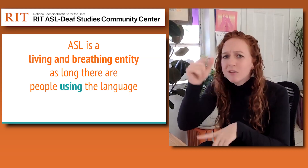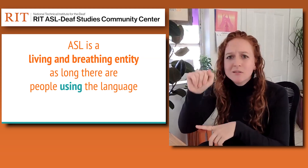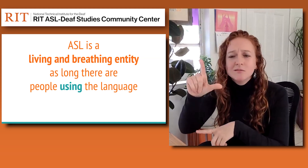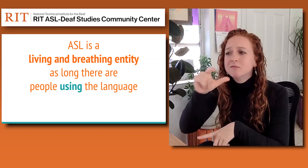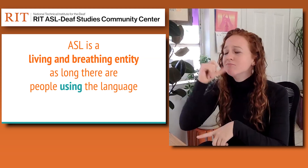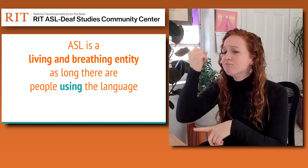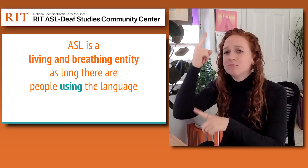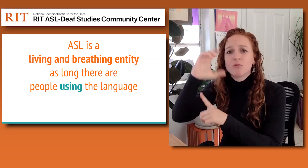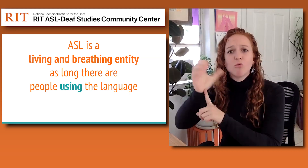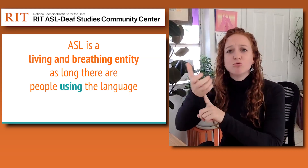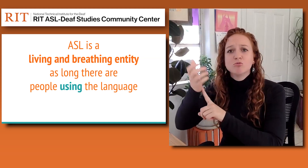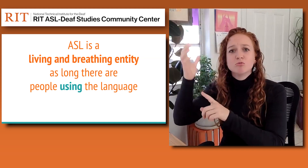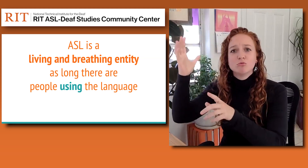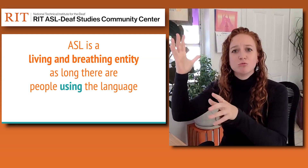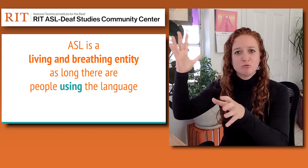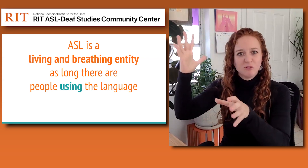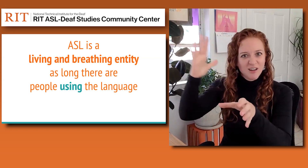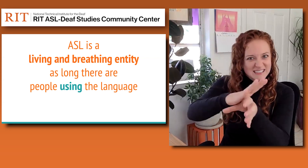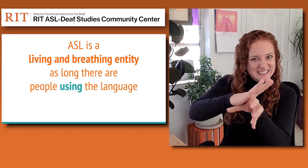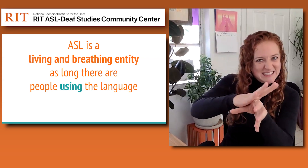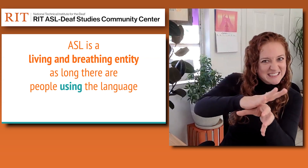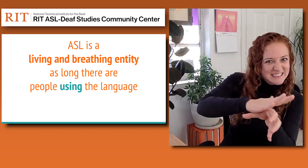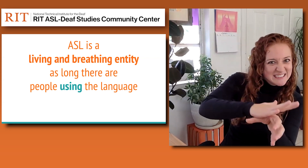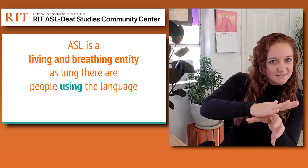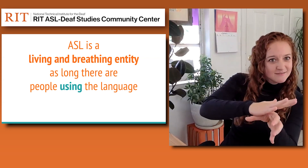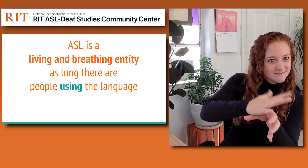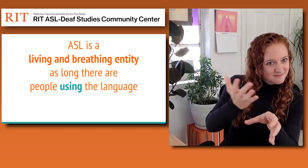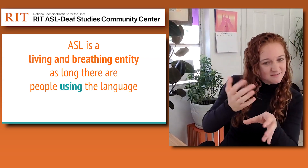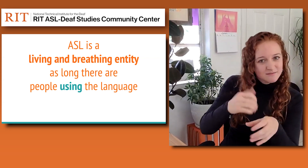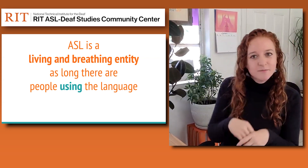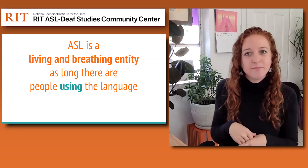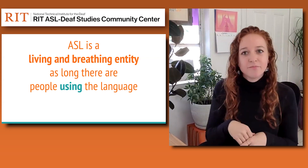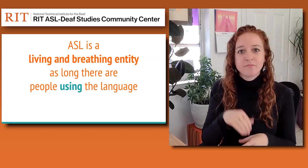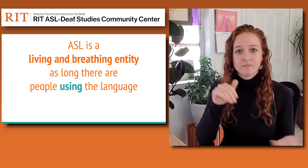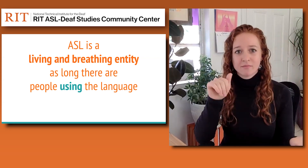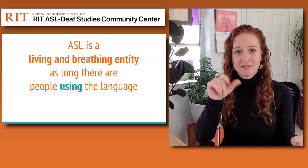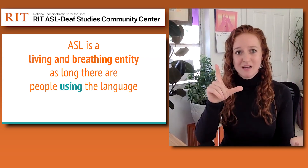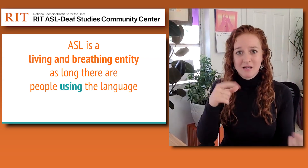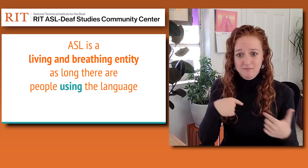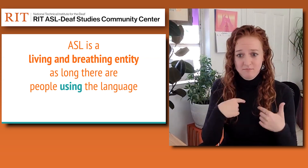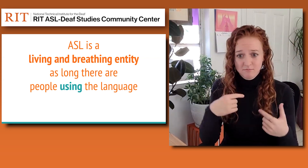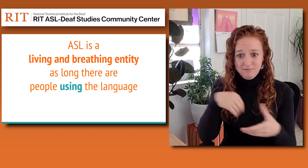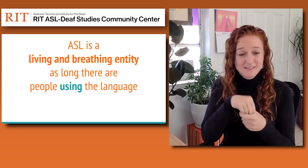who don't understand our language and our culture who have been oppressive to us.